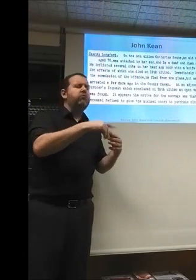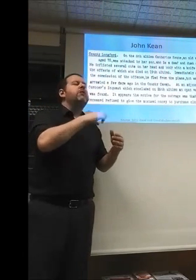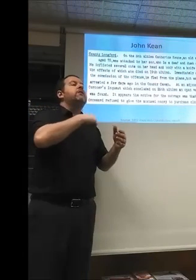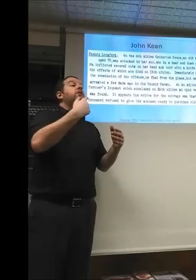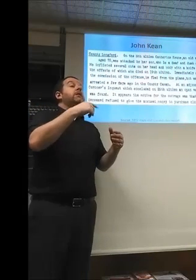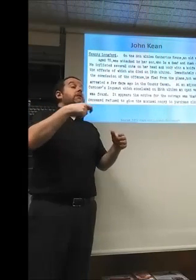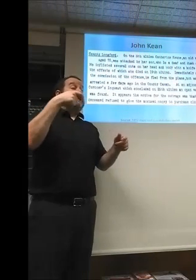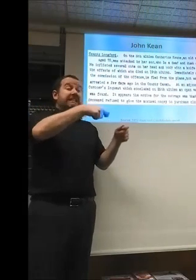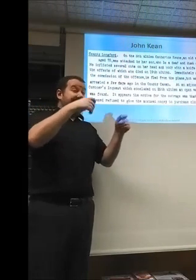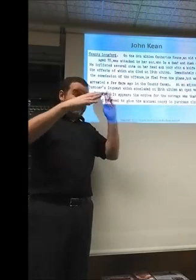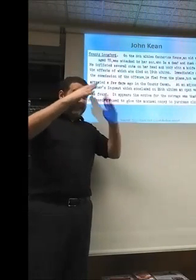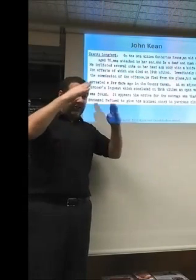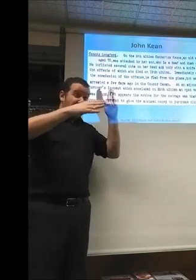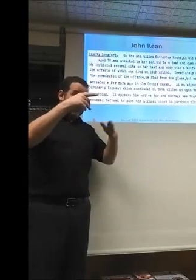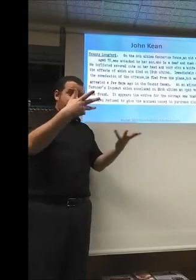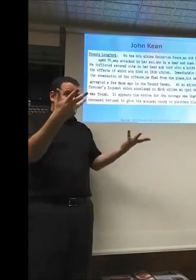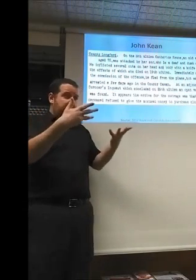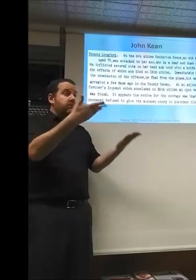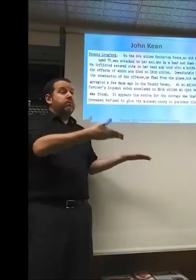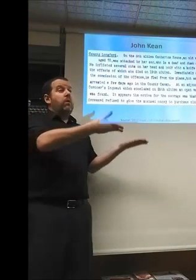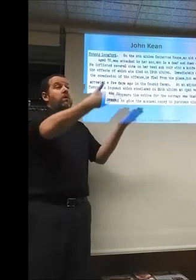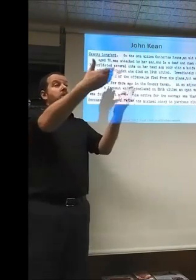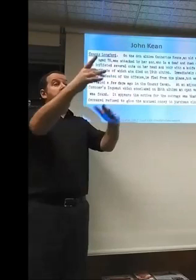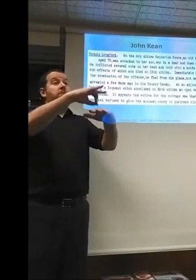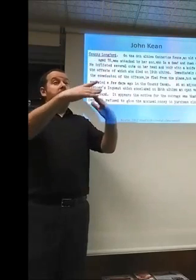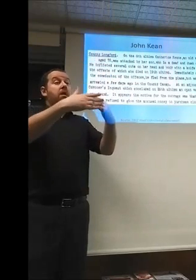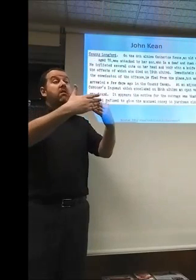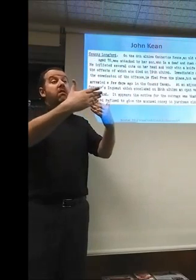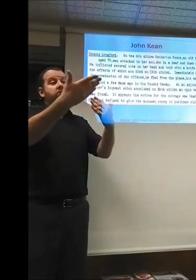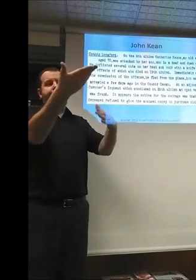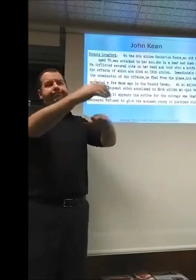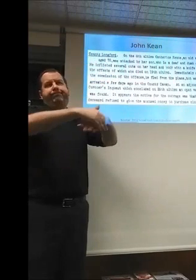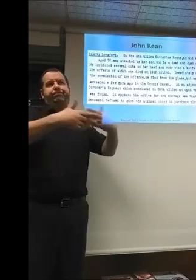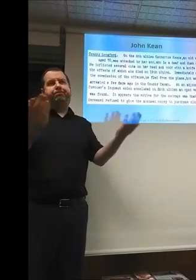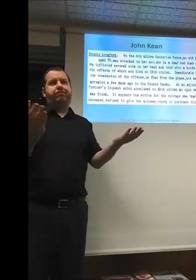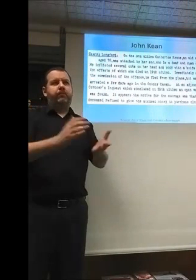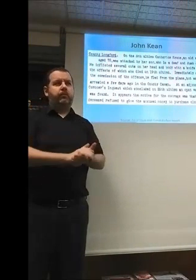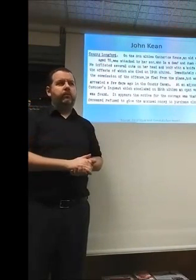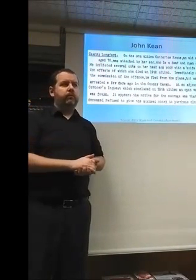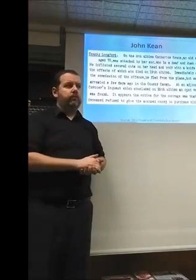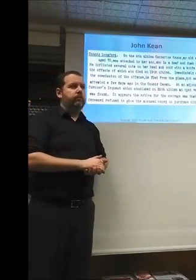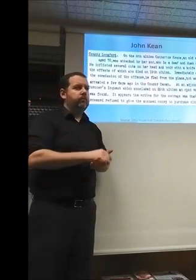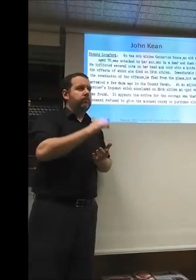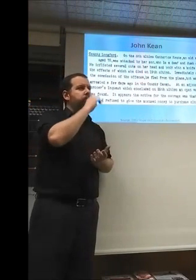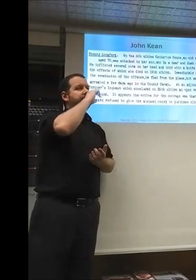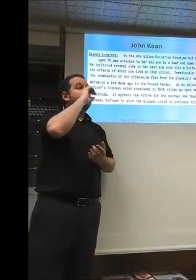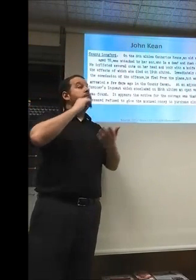you lied you went to hell and if you didn’t to you went heaven he was trying to get that